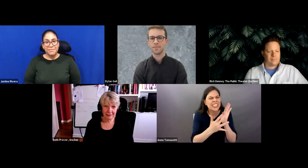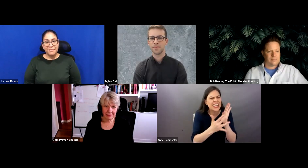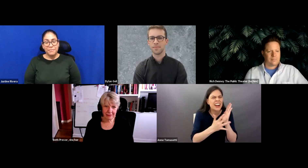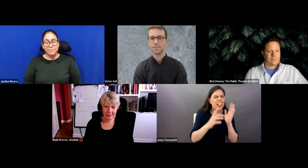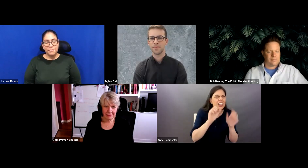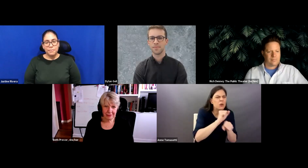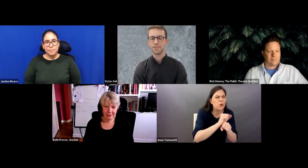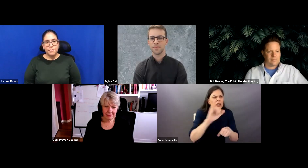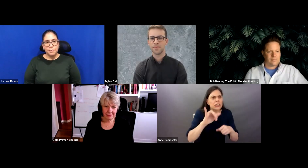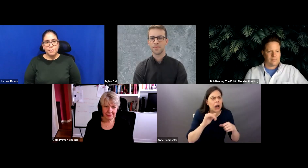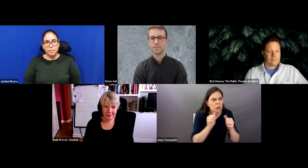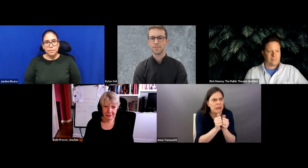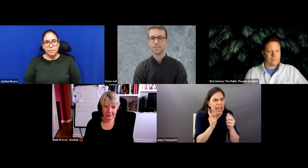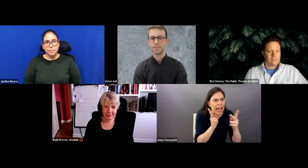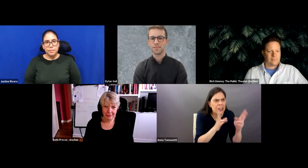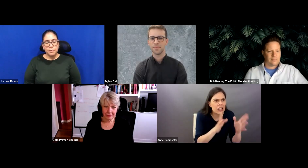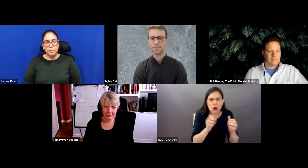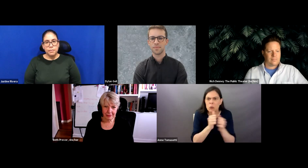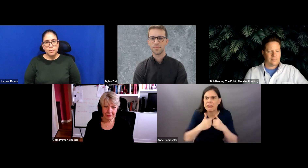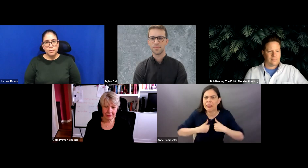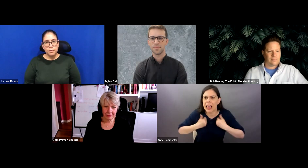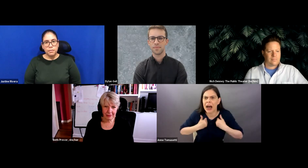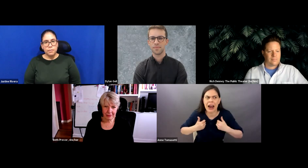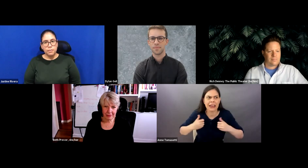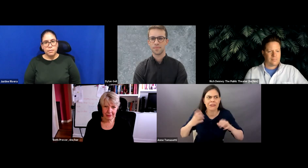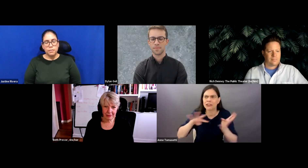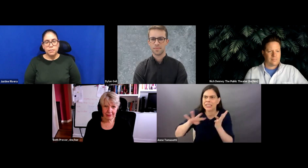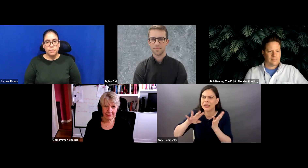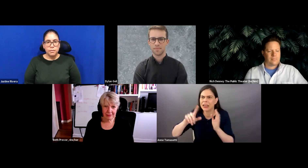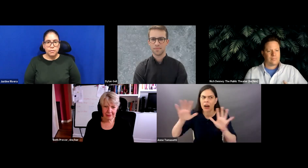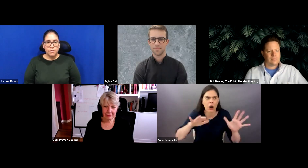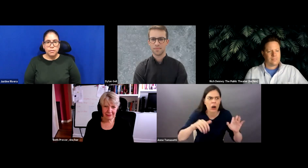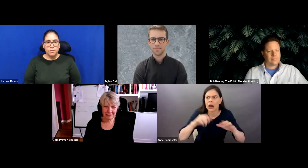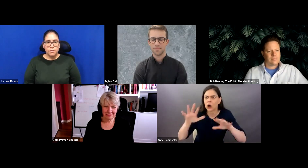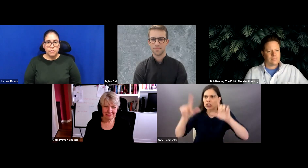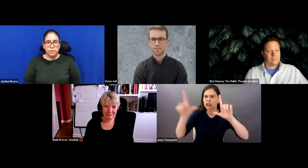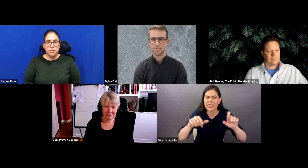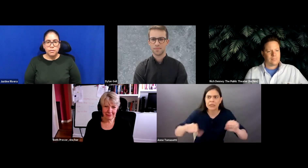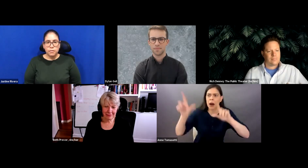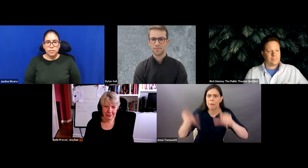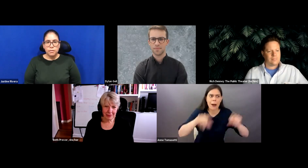and for us to work together. And there was some roadblocks and problems that we were thinking about with the editing, and how